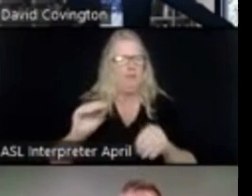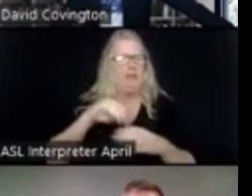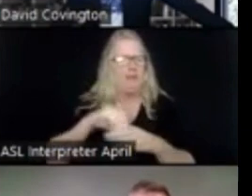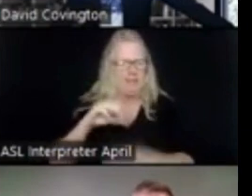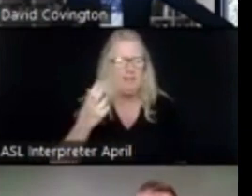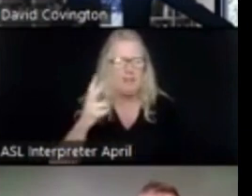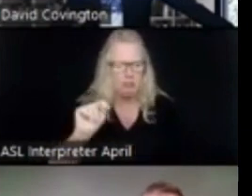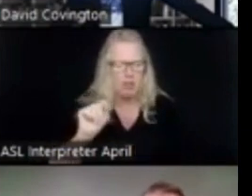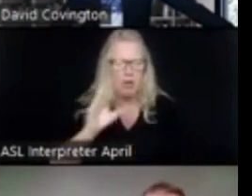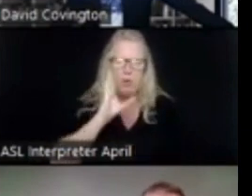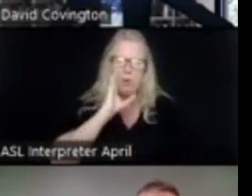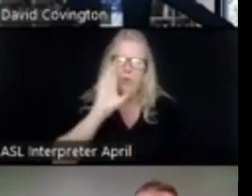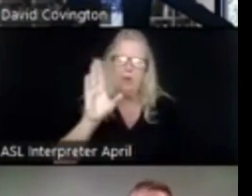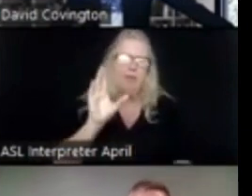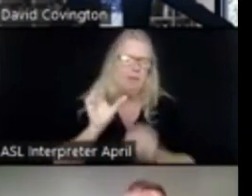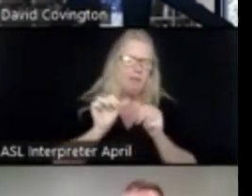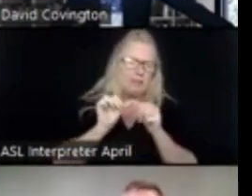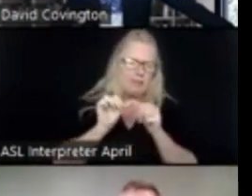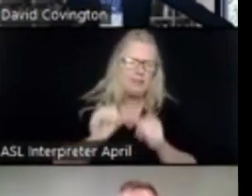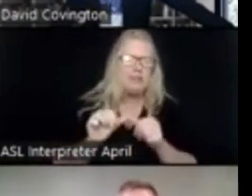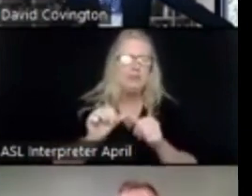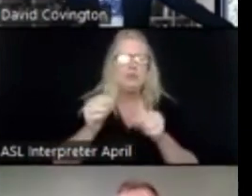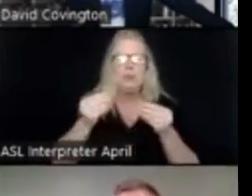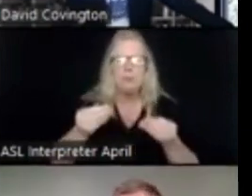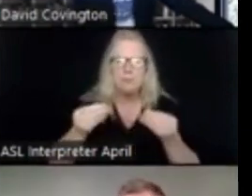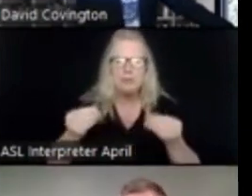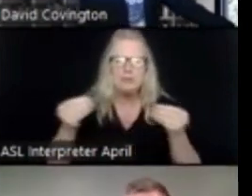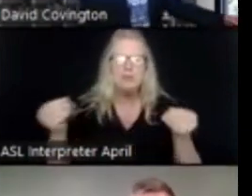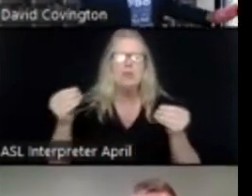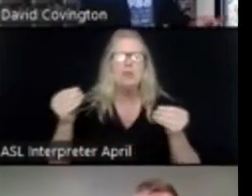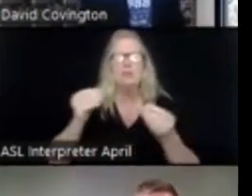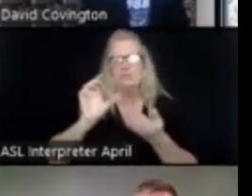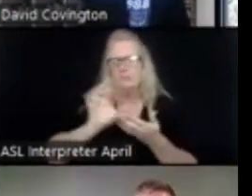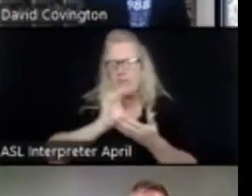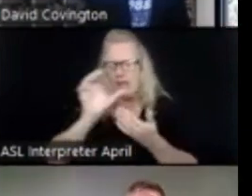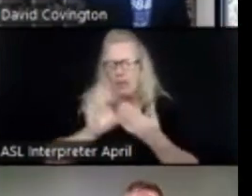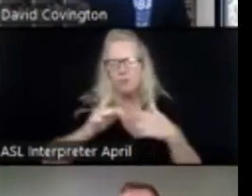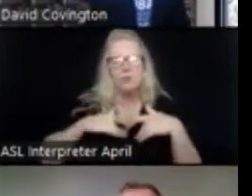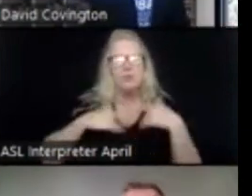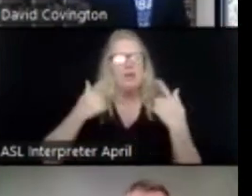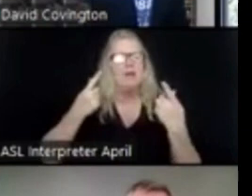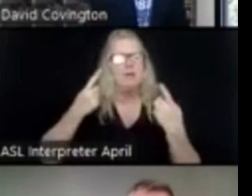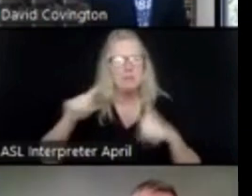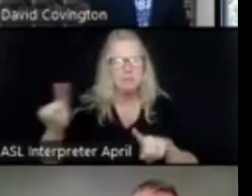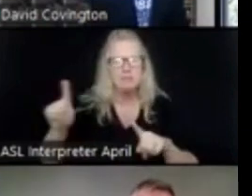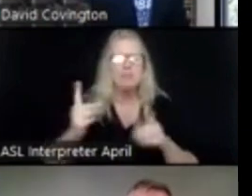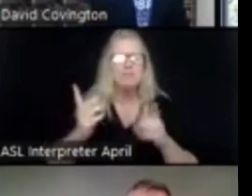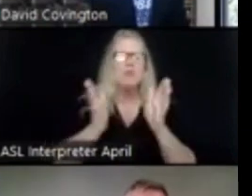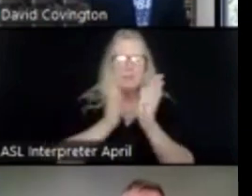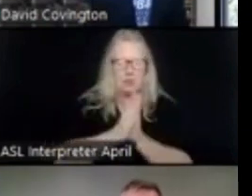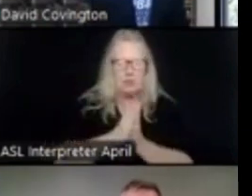WILL CONTINUE TO BE MATERIALS AND CALENDAR EVENTS AND REQUEST TO TECHNICAL ASSISTANCE.